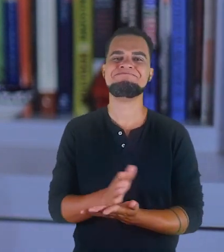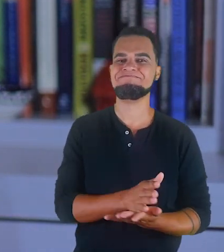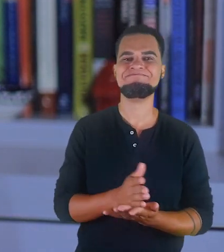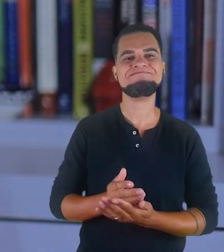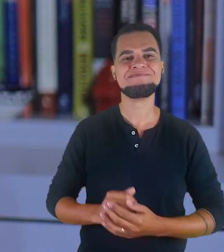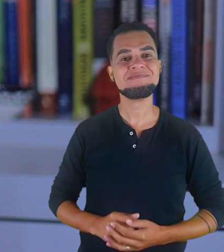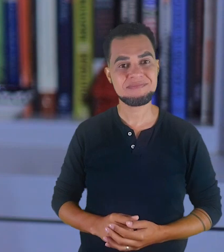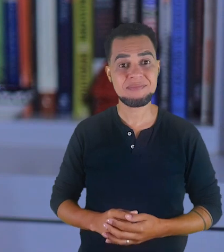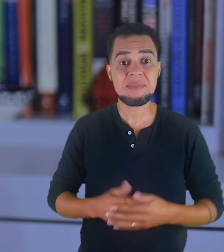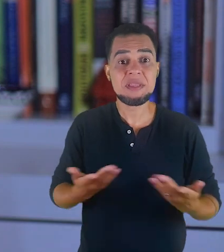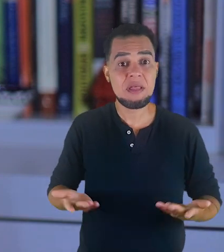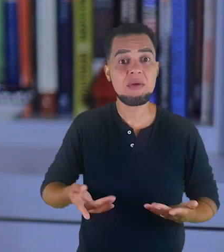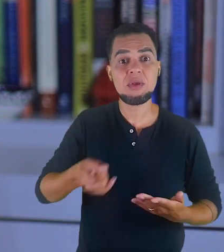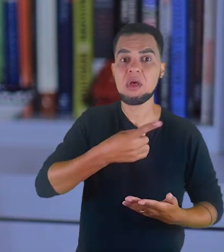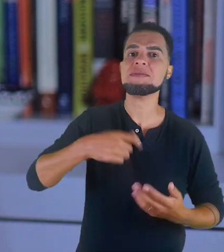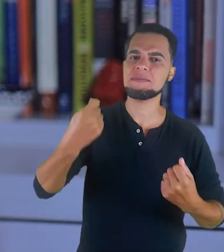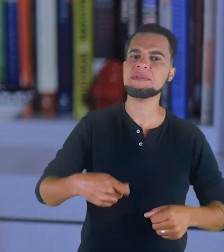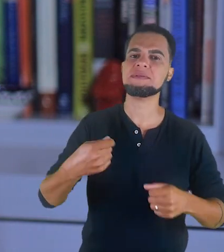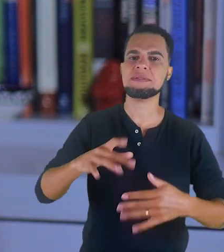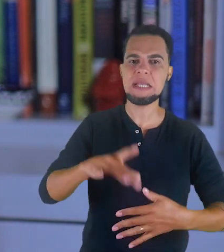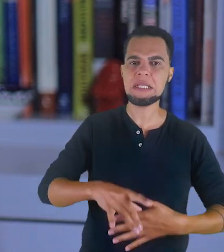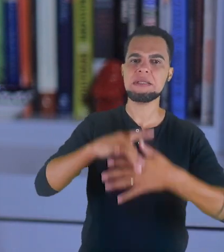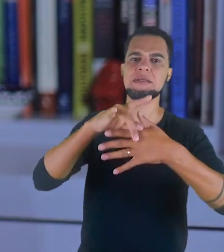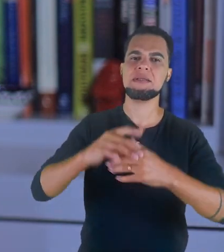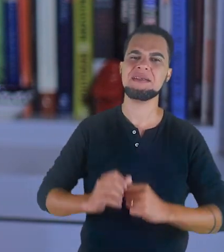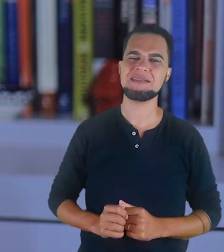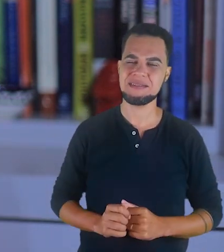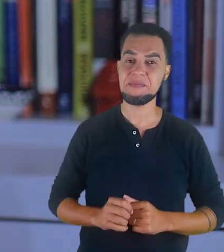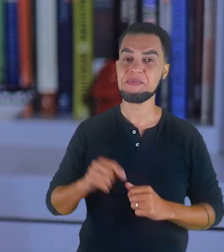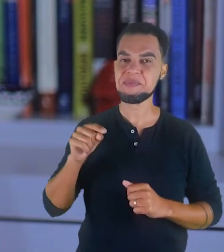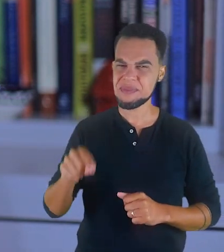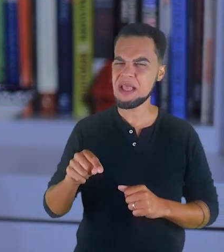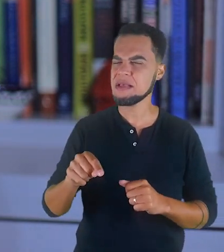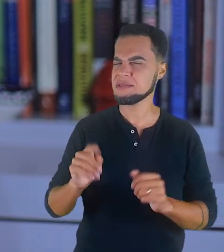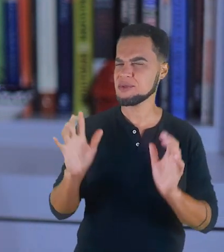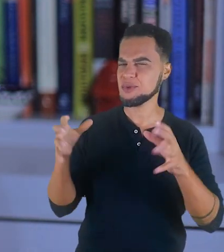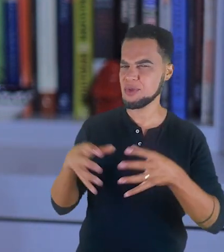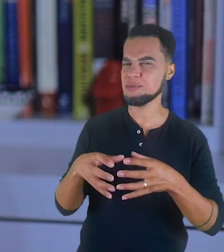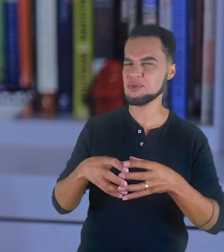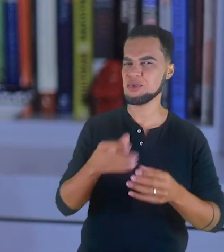So it is our obligation to be leaders in this process, in this new wave of progressive governments